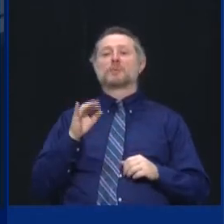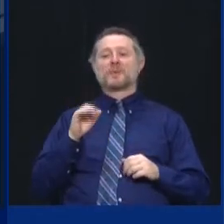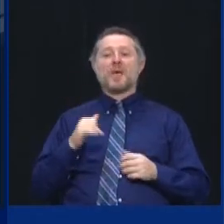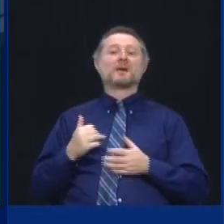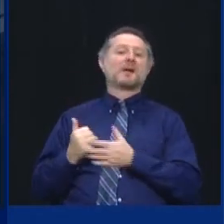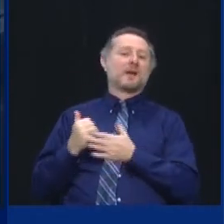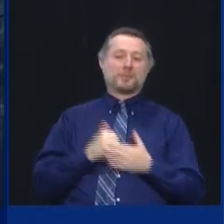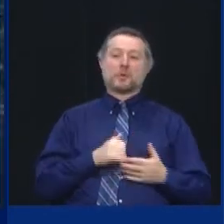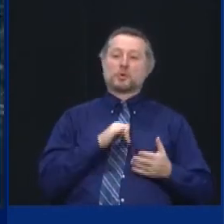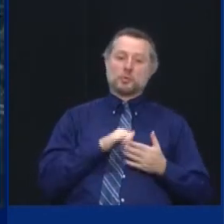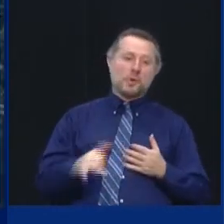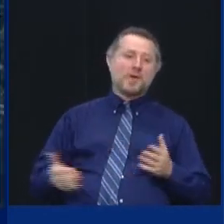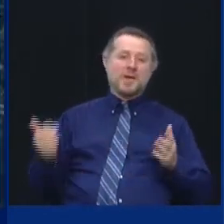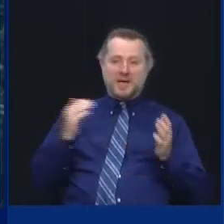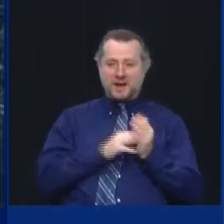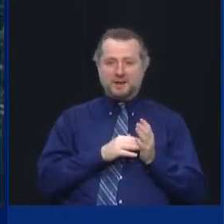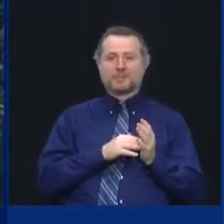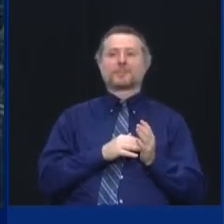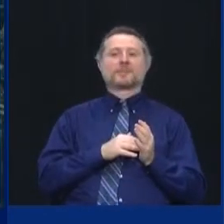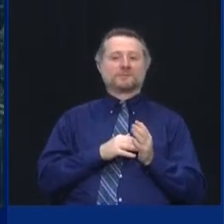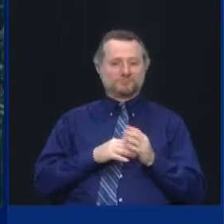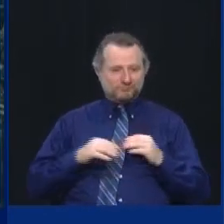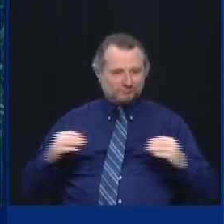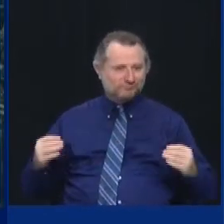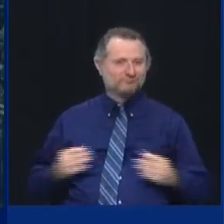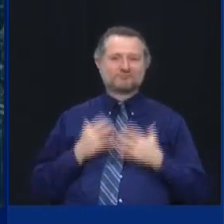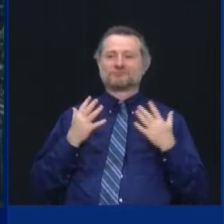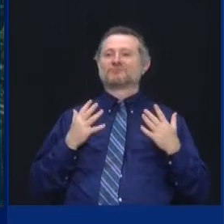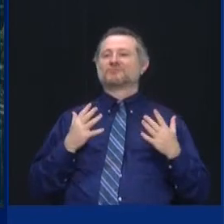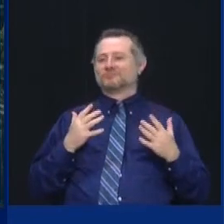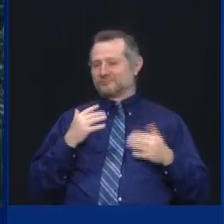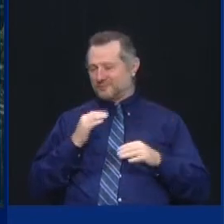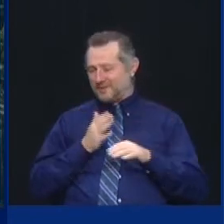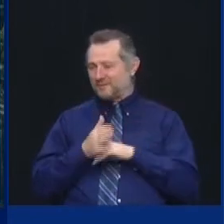THAT WAS THE FOUNDING OF FRED BECCA, TO HELP REJUVENATE NEW